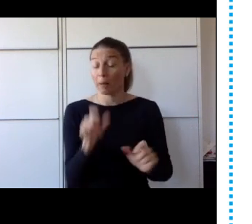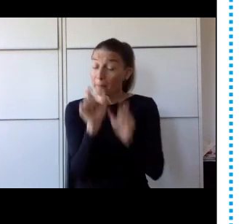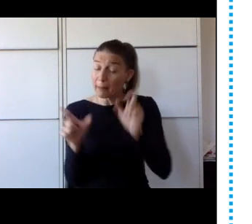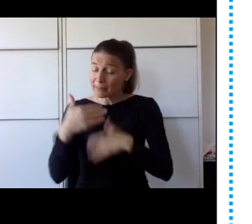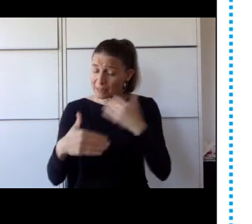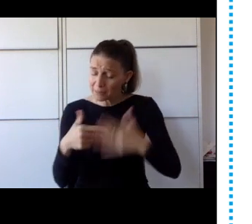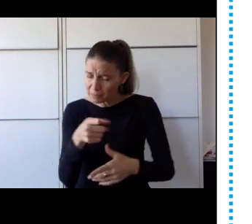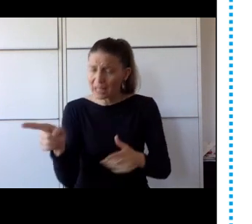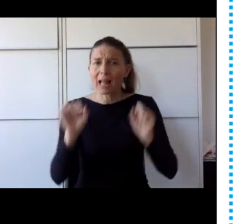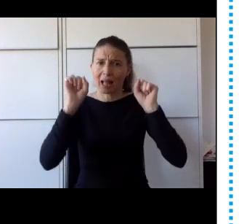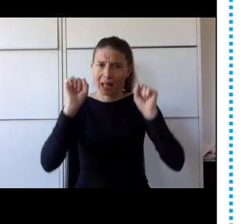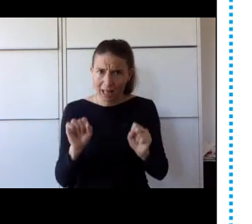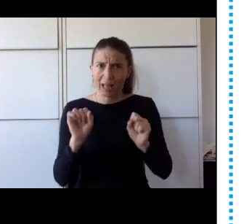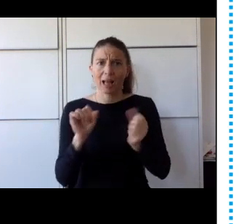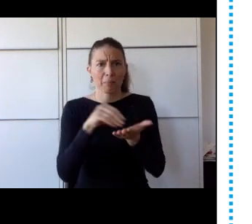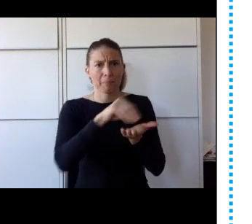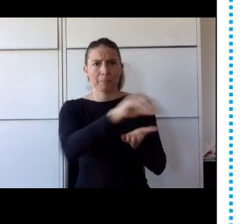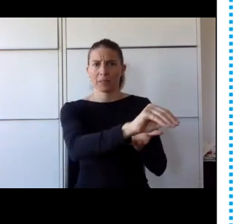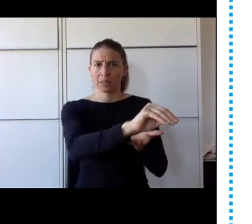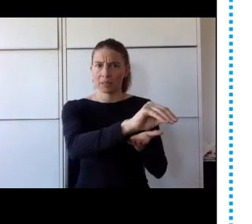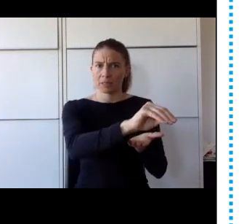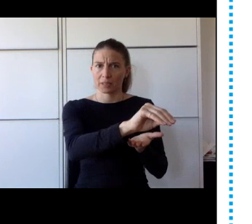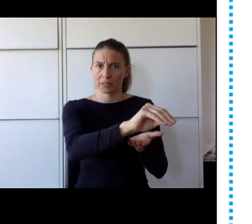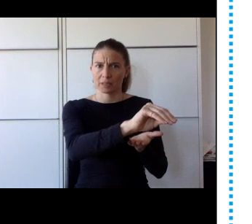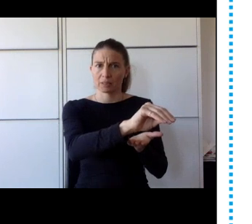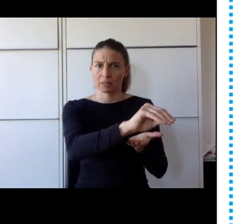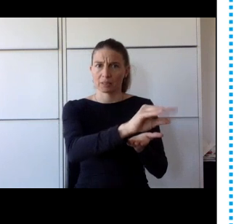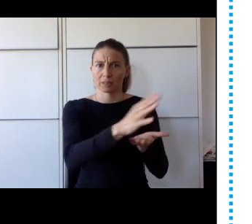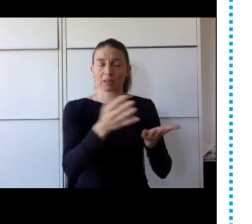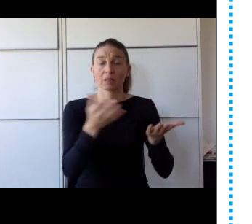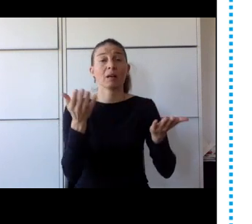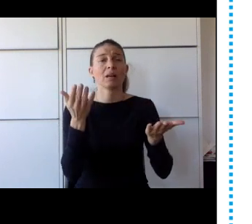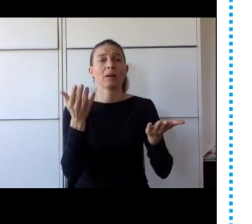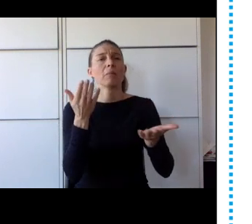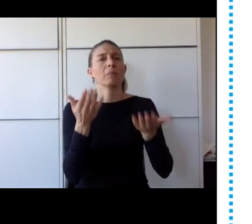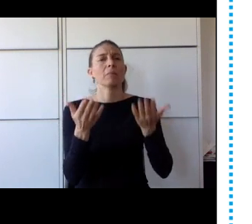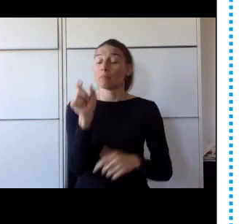because you may think okay, why a deaf person needs to pay more